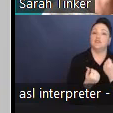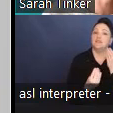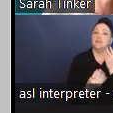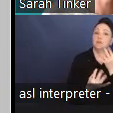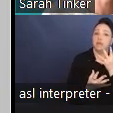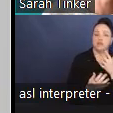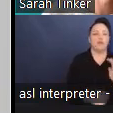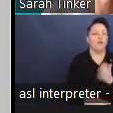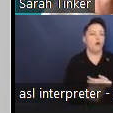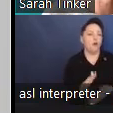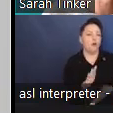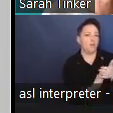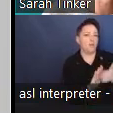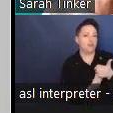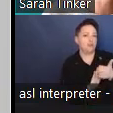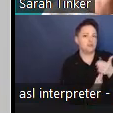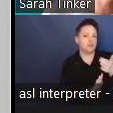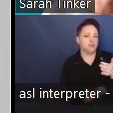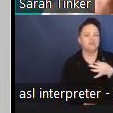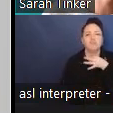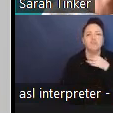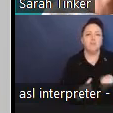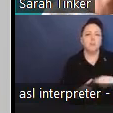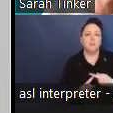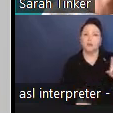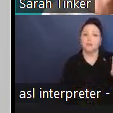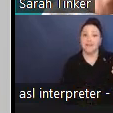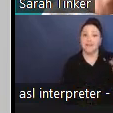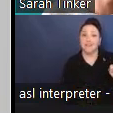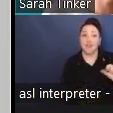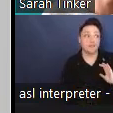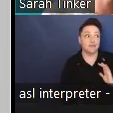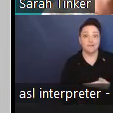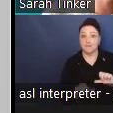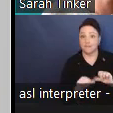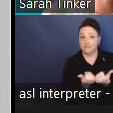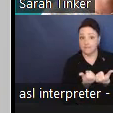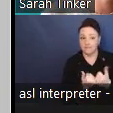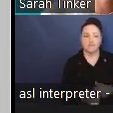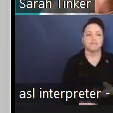are looking for information about DHS as an agency go to about us contact us our directory